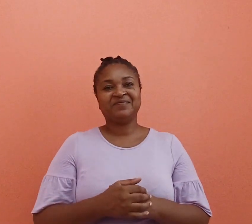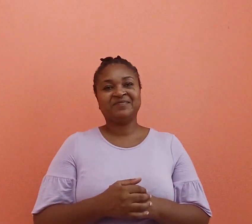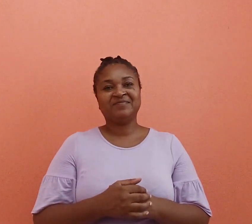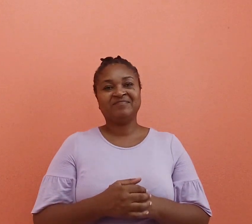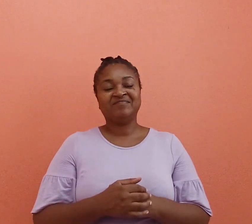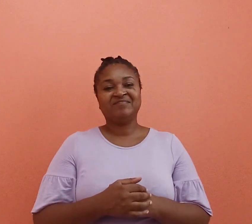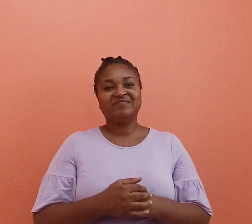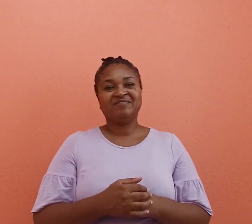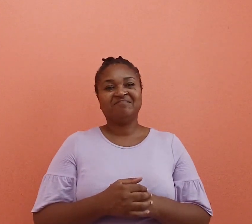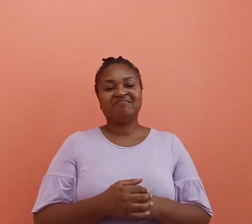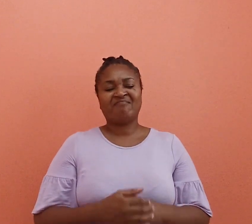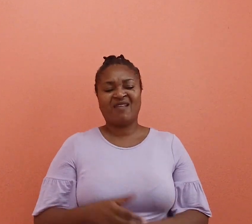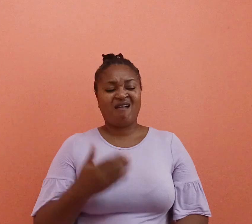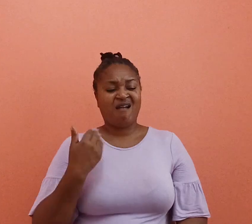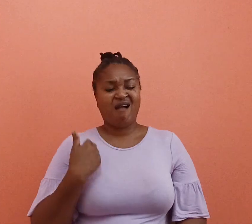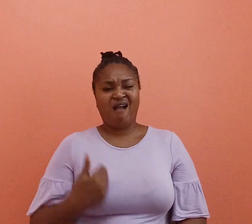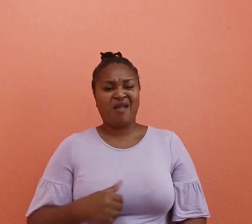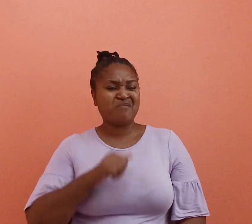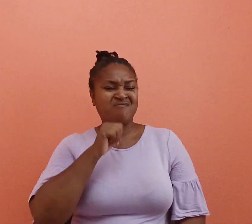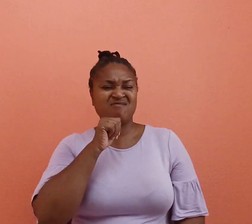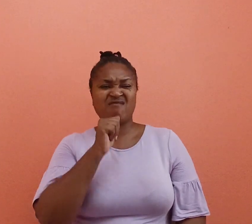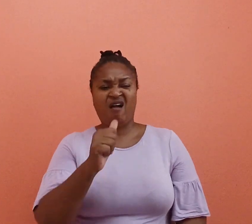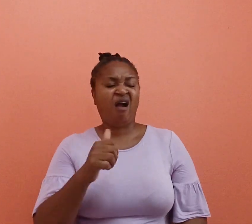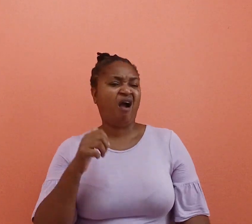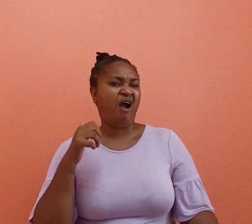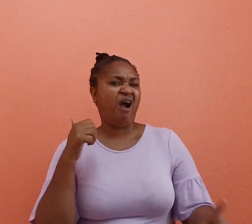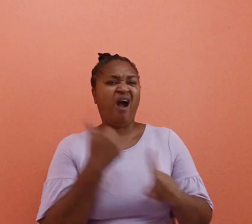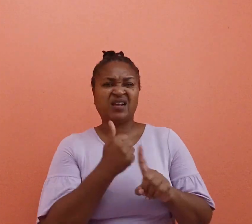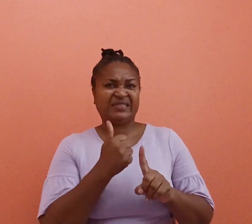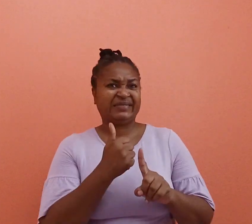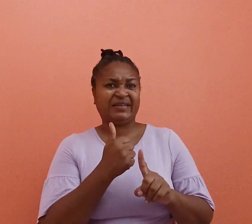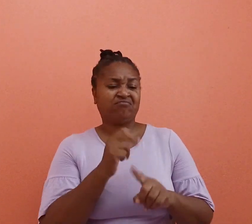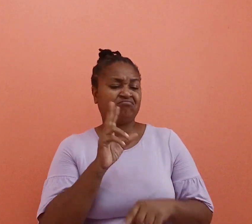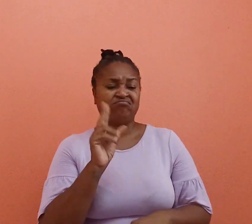I am not an accident.